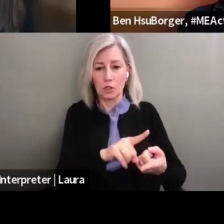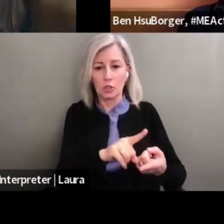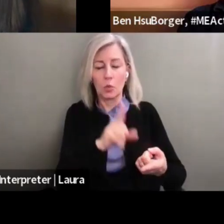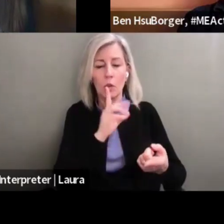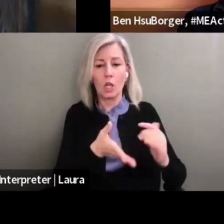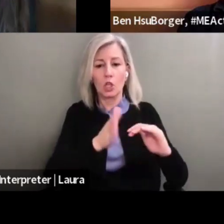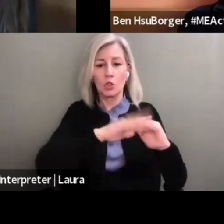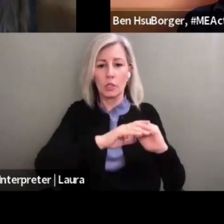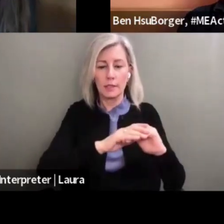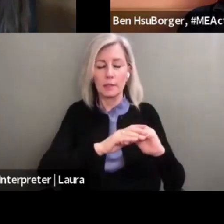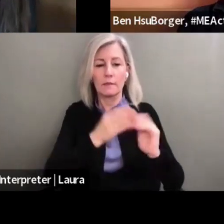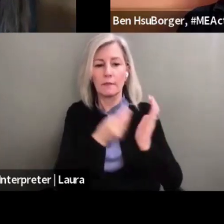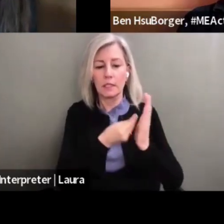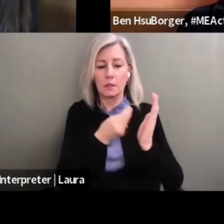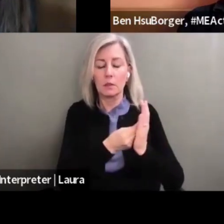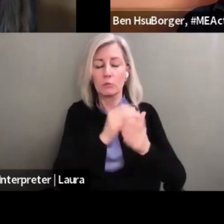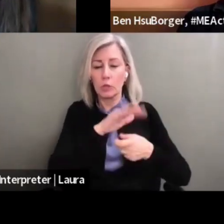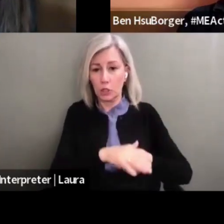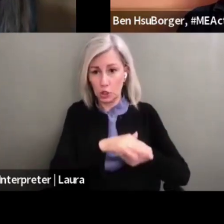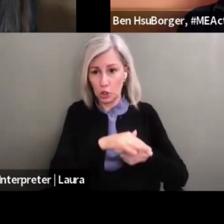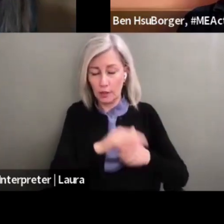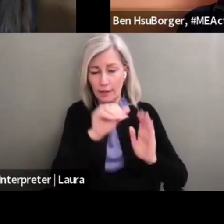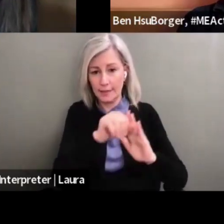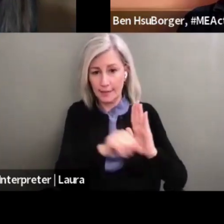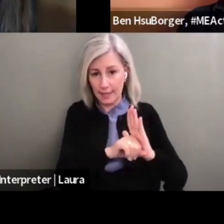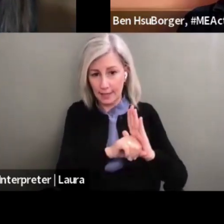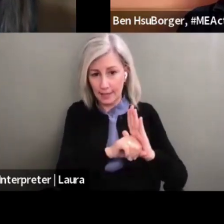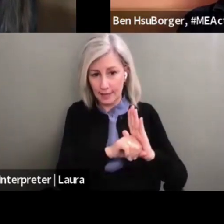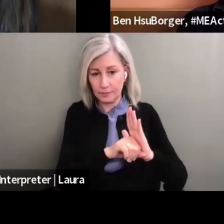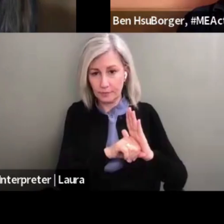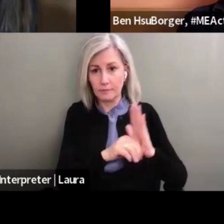Everyone, as was talked about, this historic Medicaid federal funding reduction will increase physical